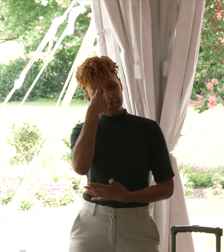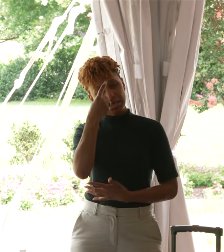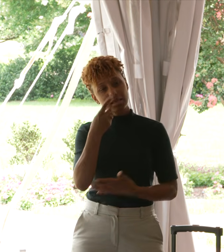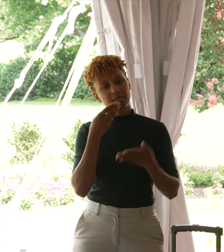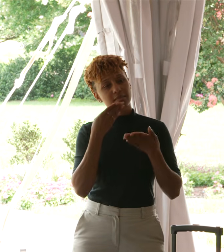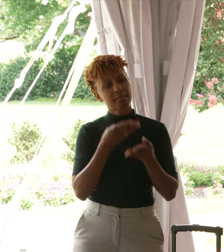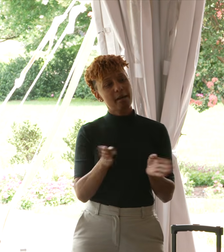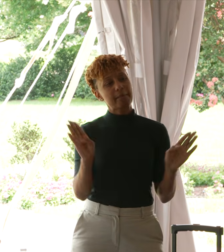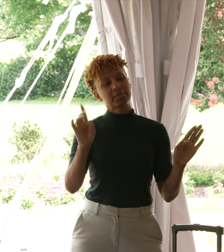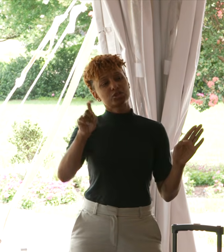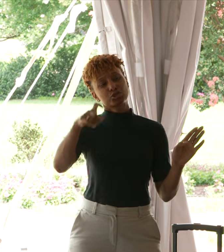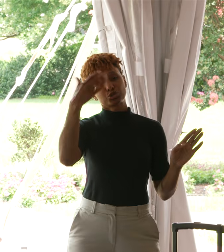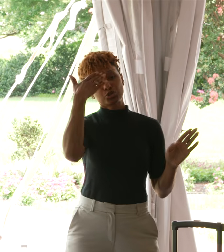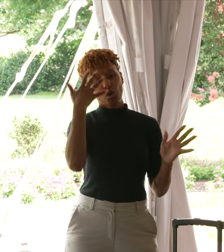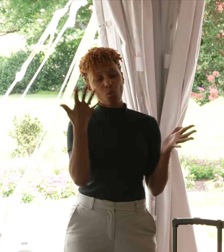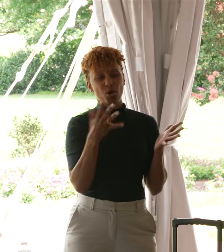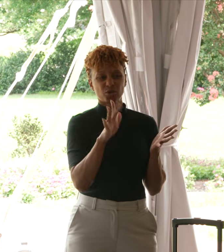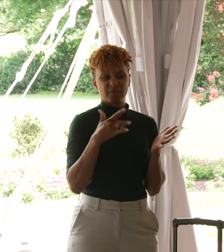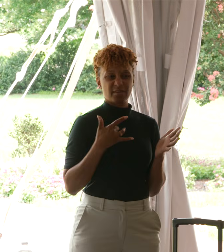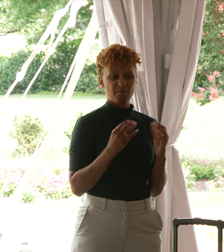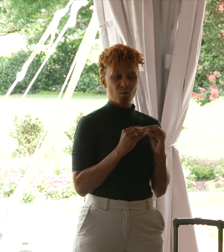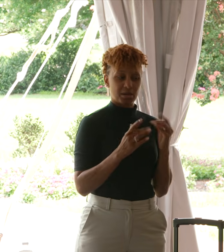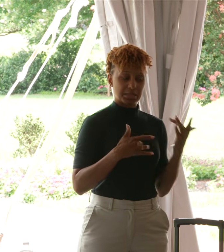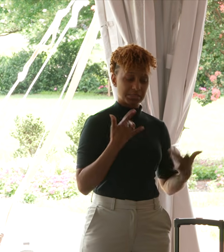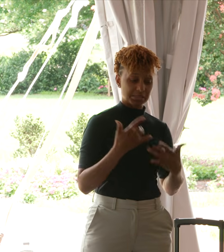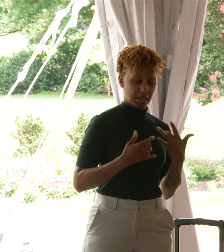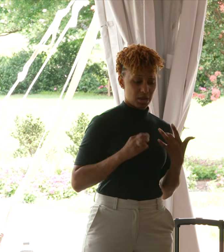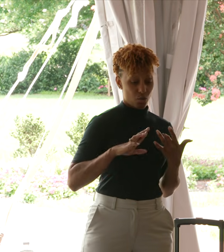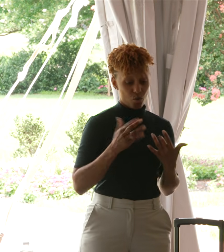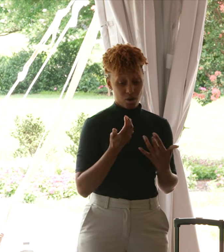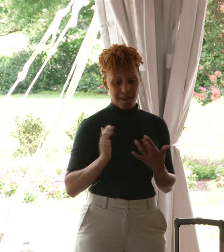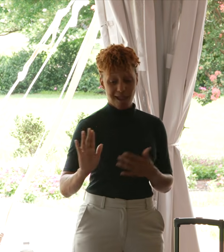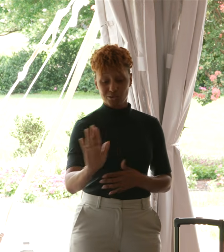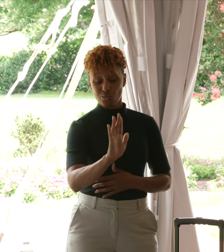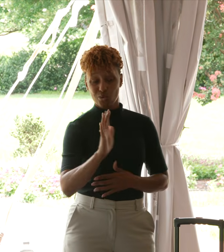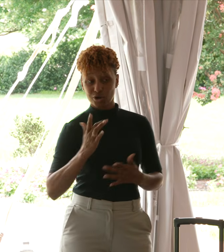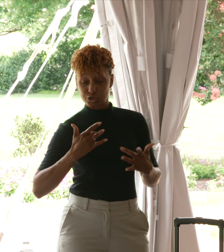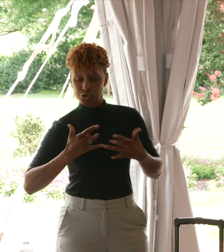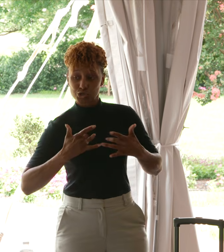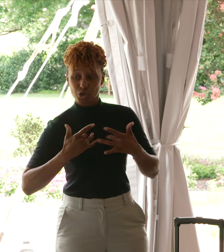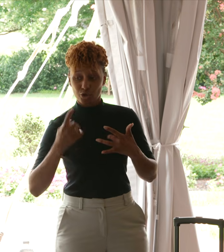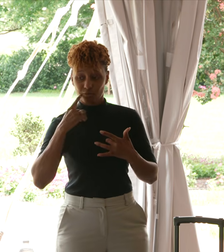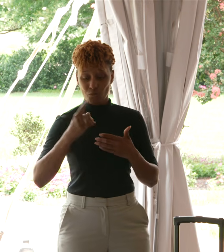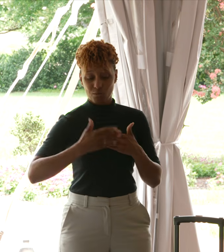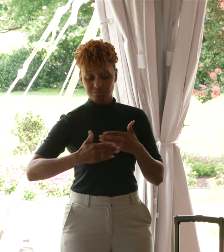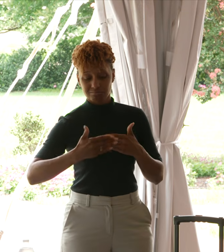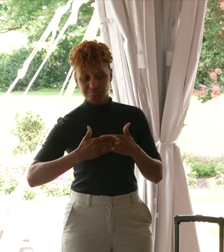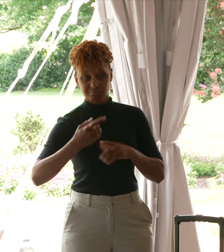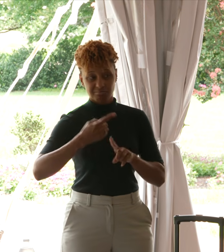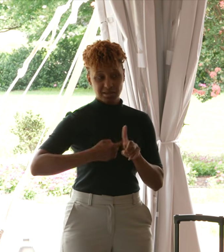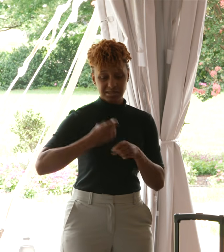you're most excited or hopeful or even concerned about in the months and years to come. Laura,